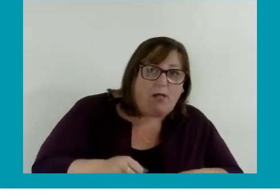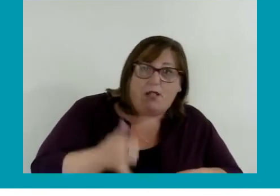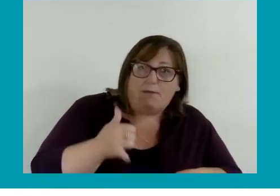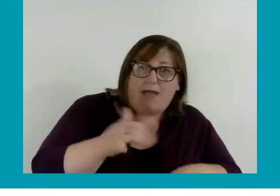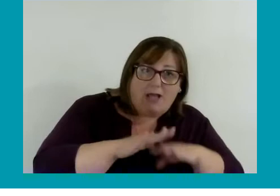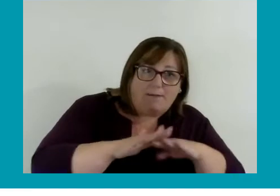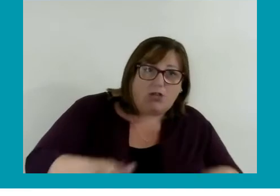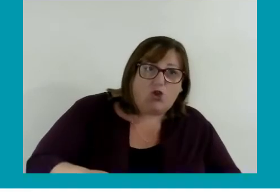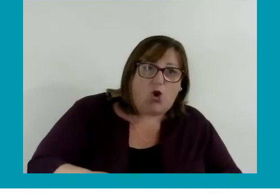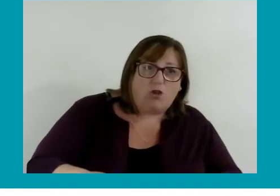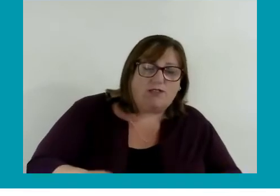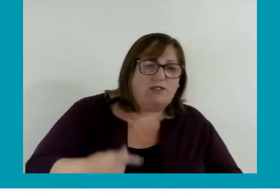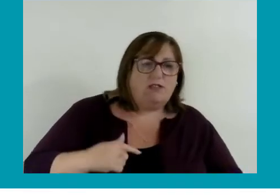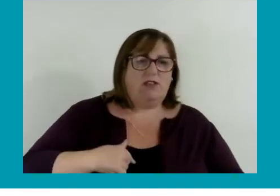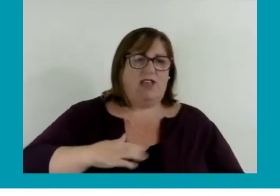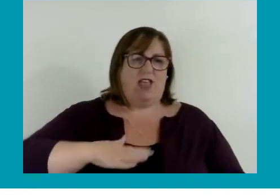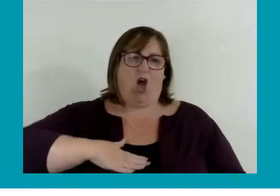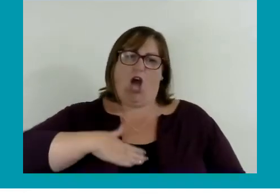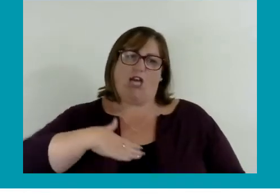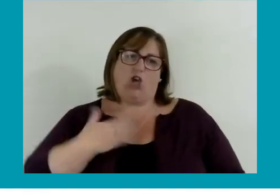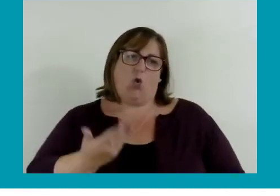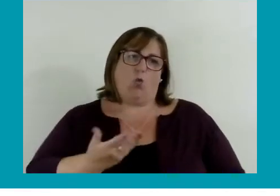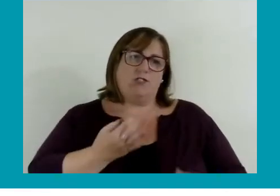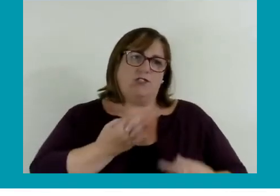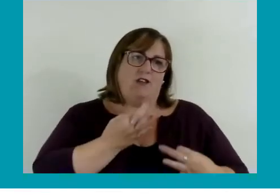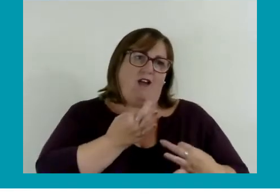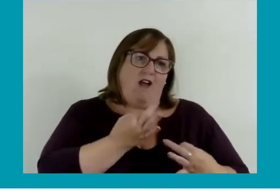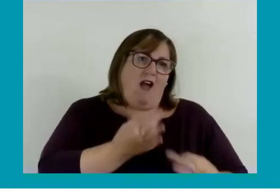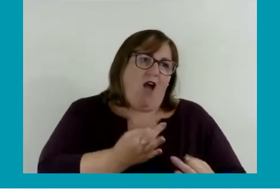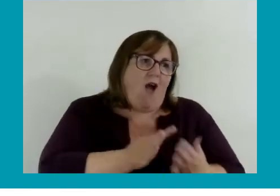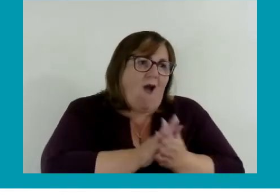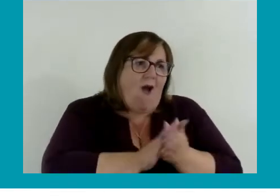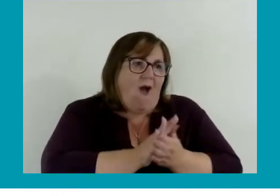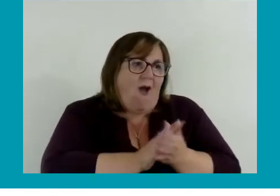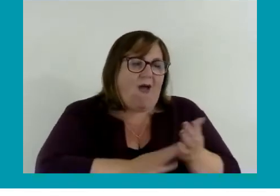i don't want to get my heart set on this and sign up to take the job and then find out